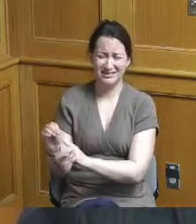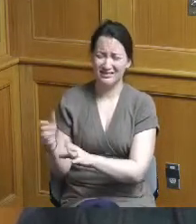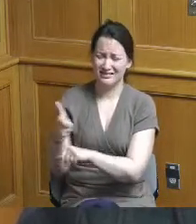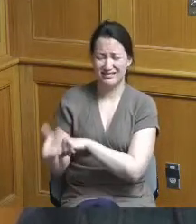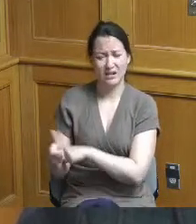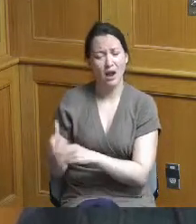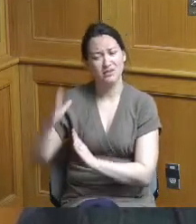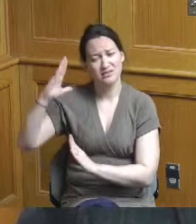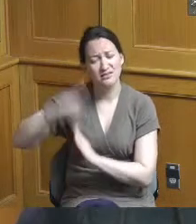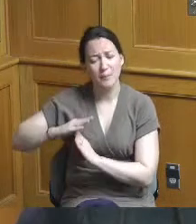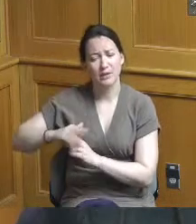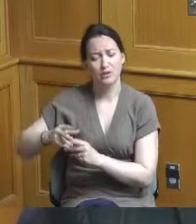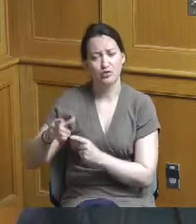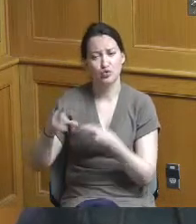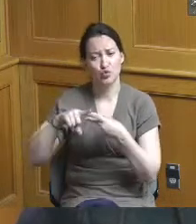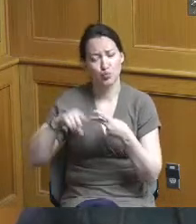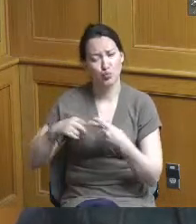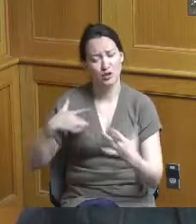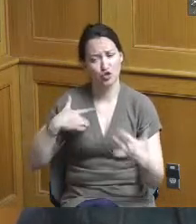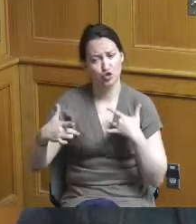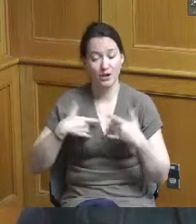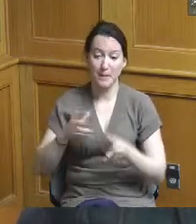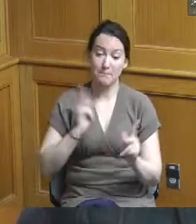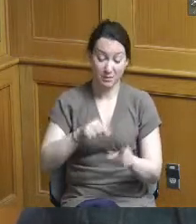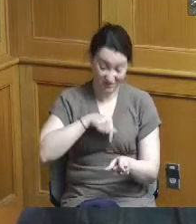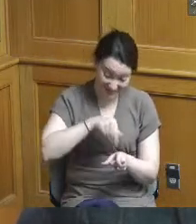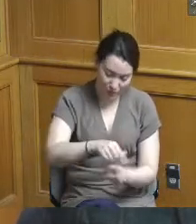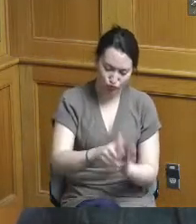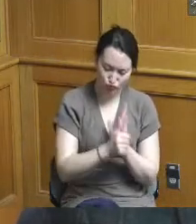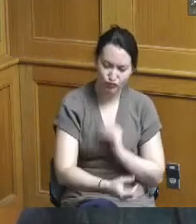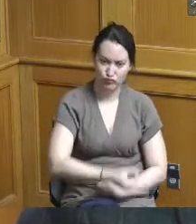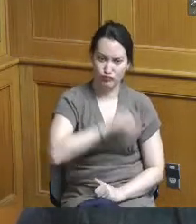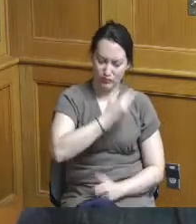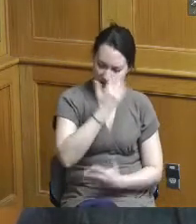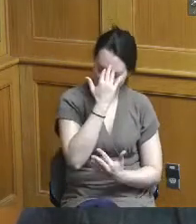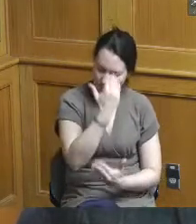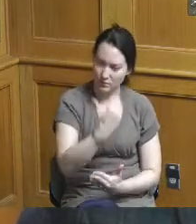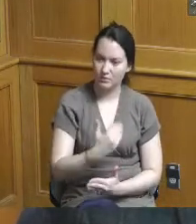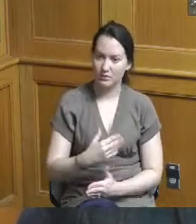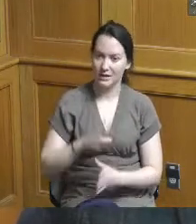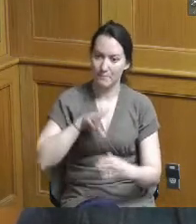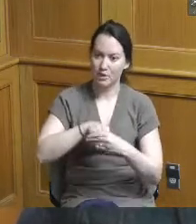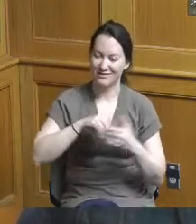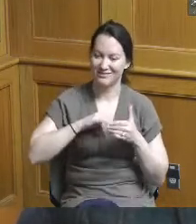the top concerns from the industry experts that participated in that study for the CBB